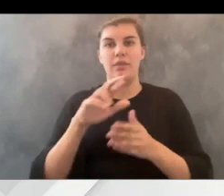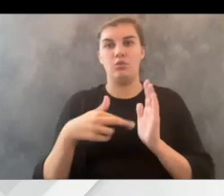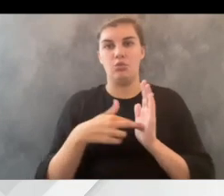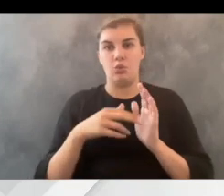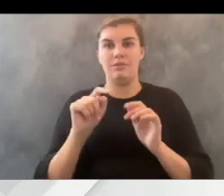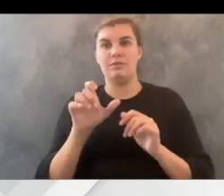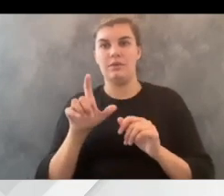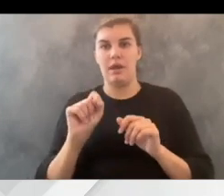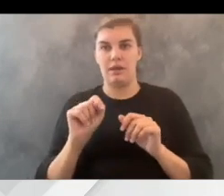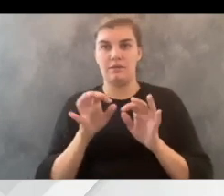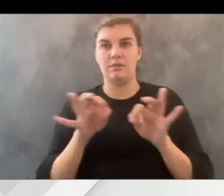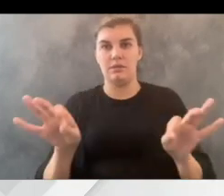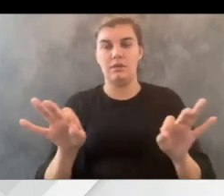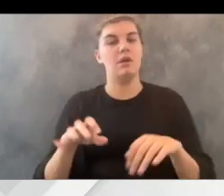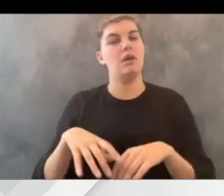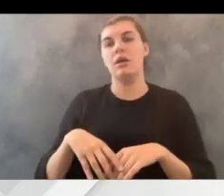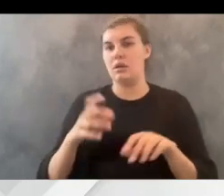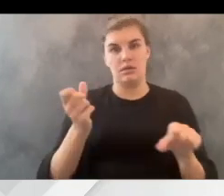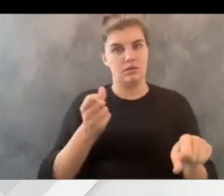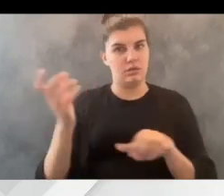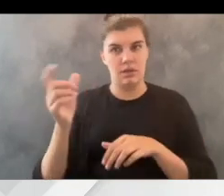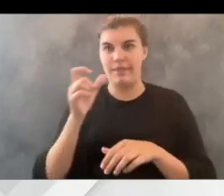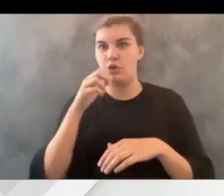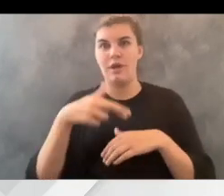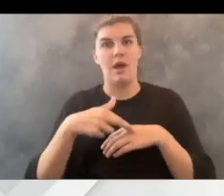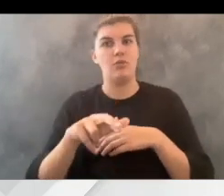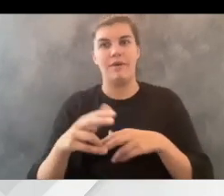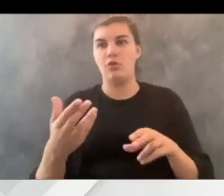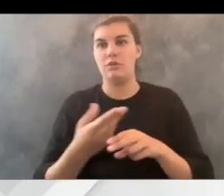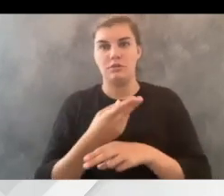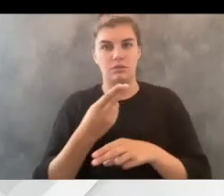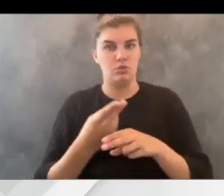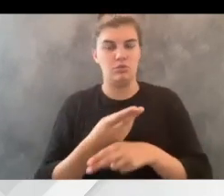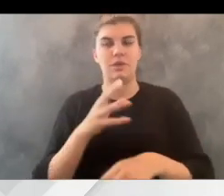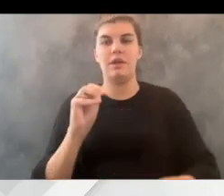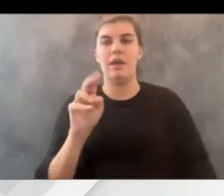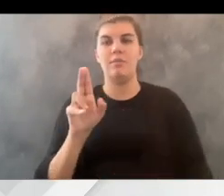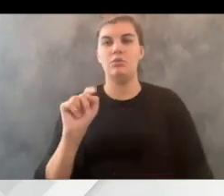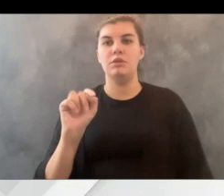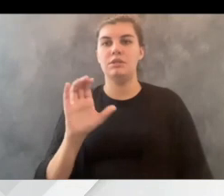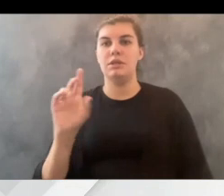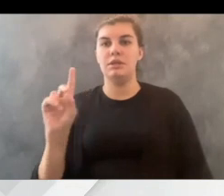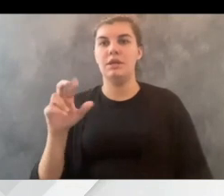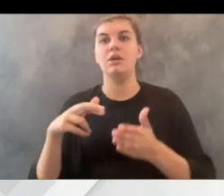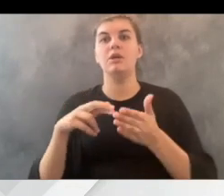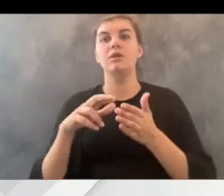So those are no longer referenced through MUTCD; the requirements are now in the rule text.